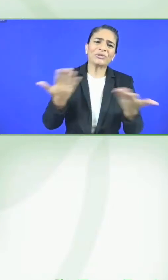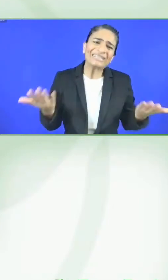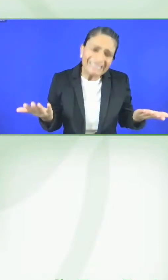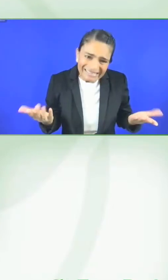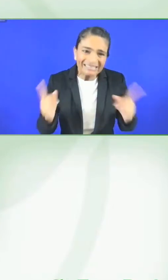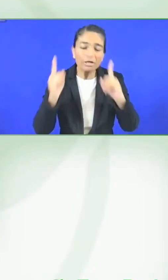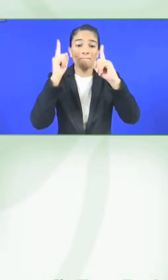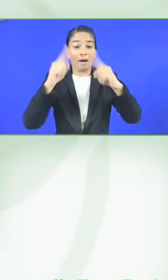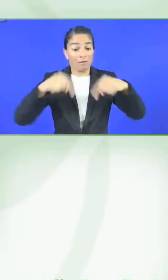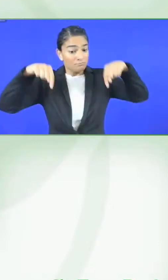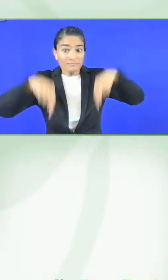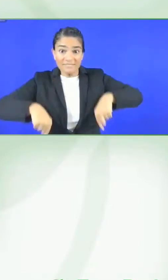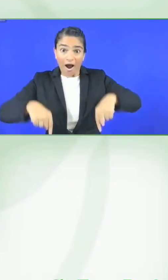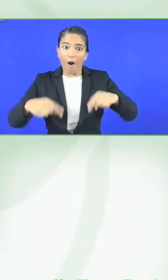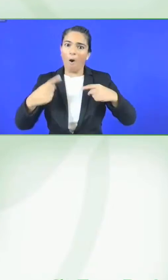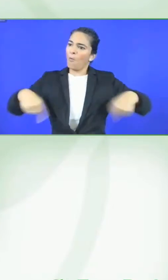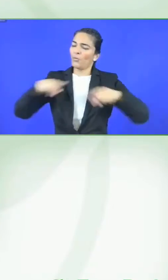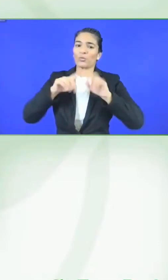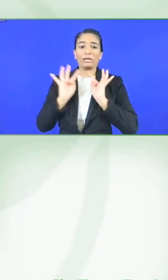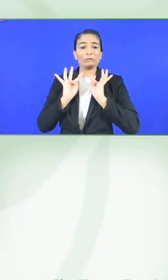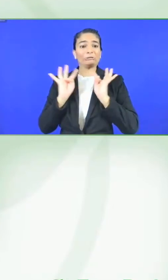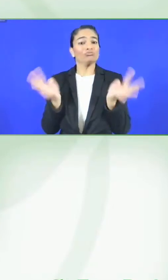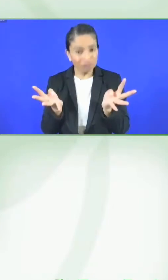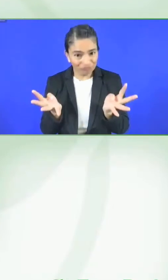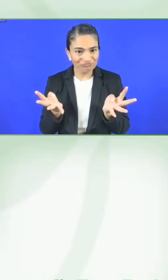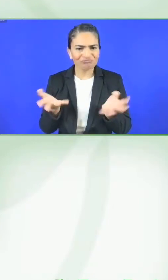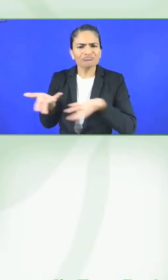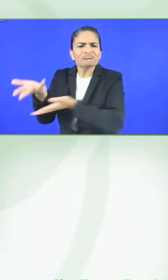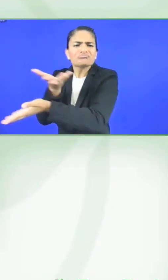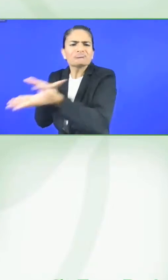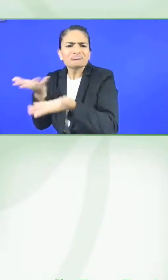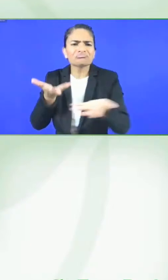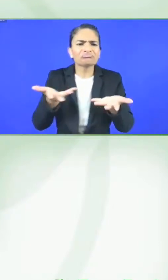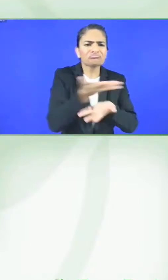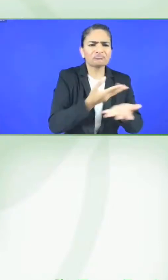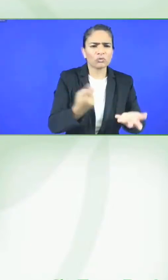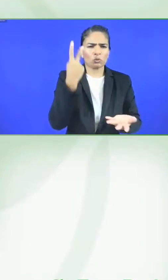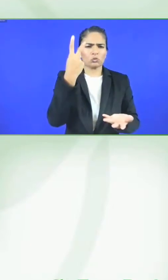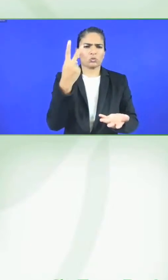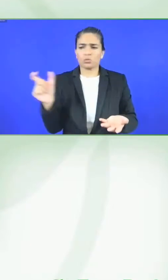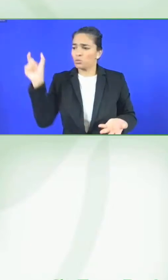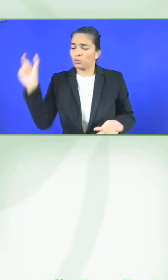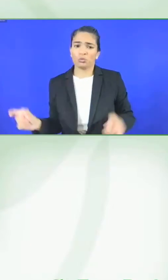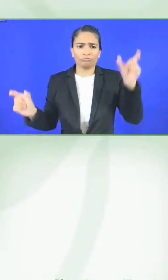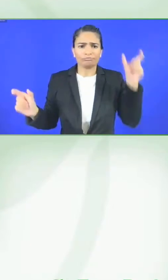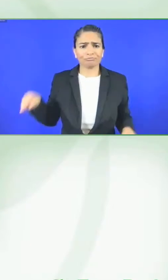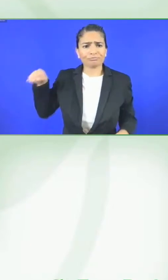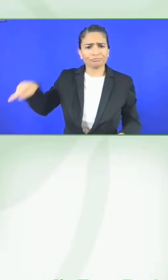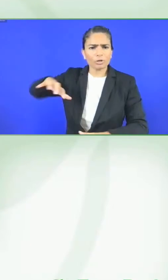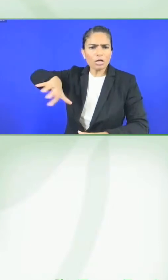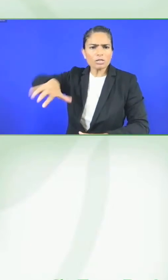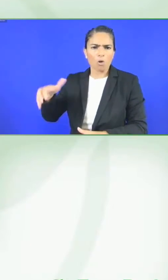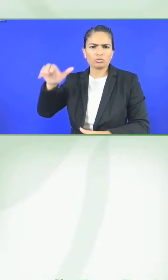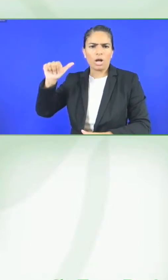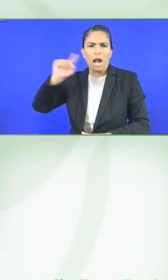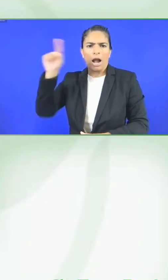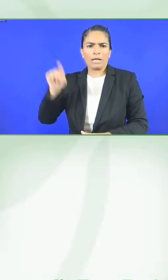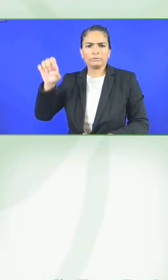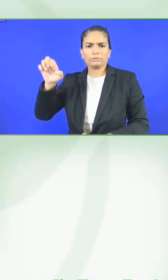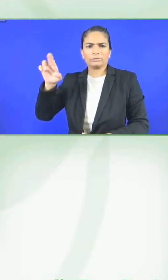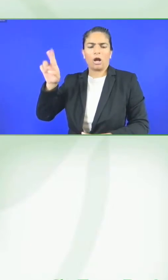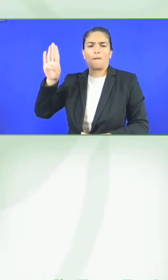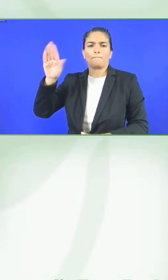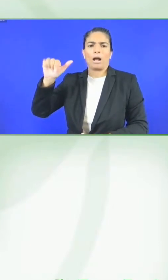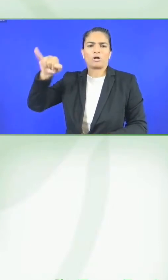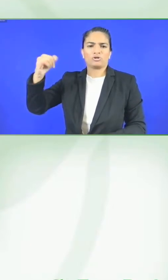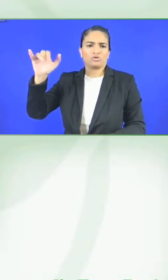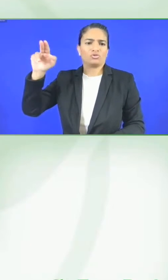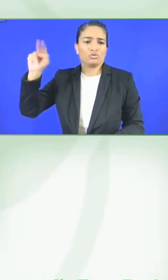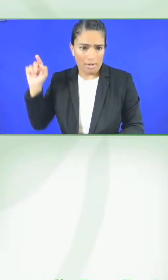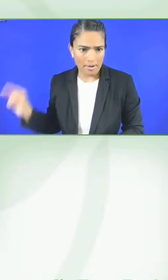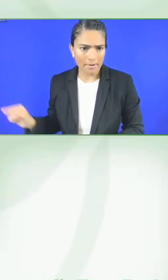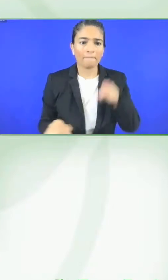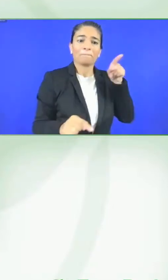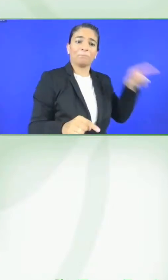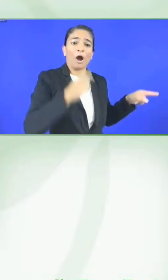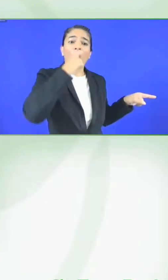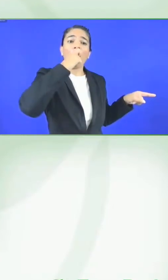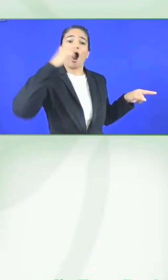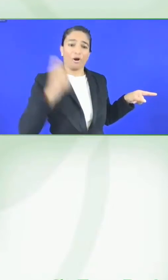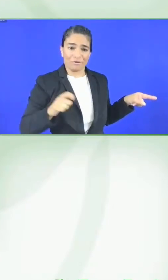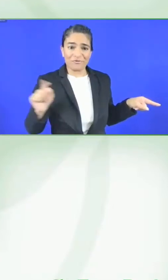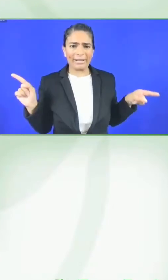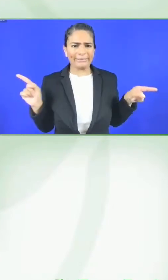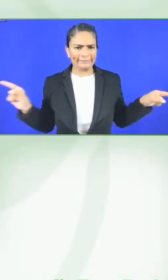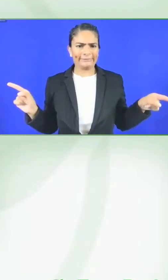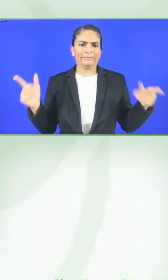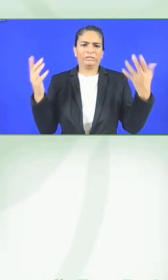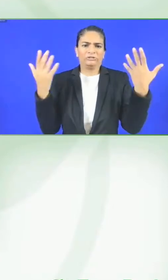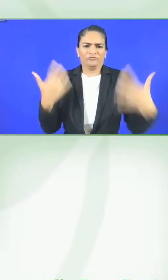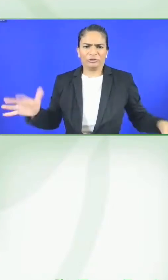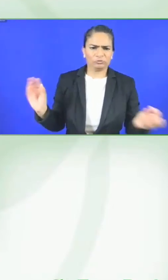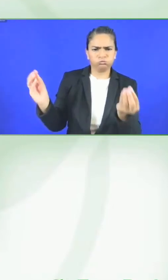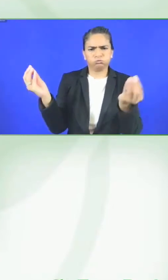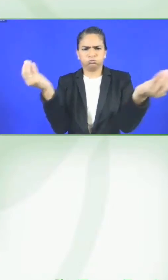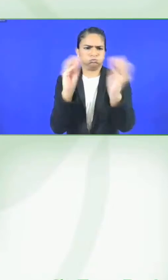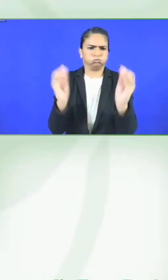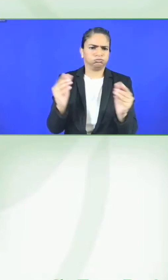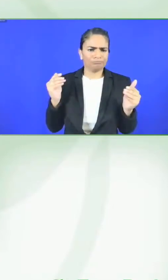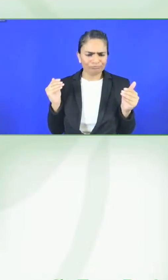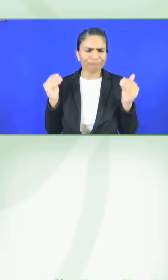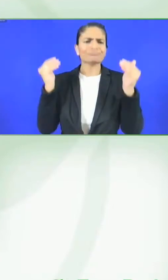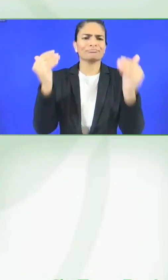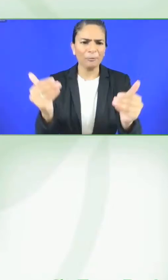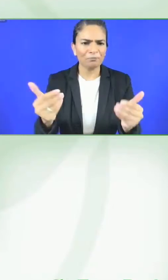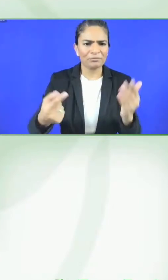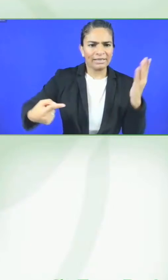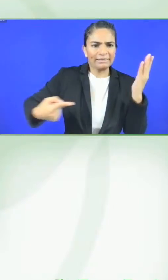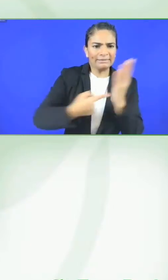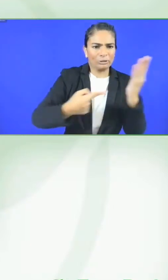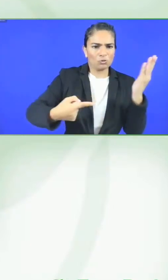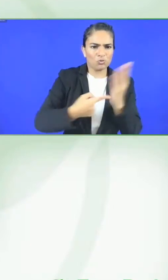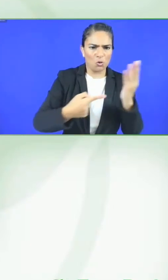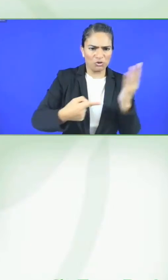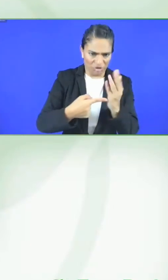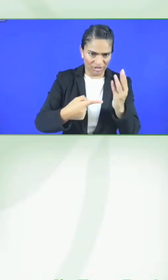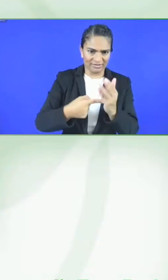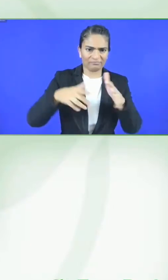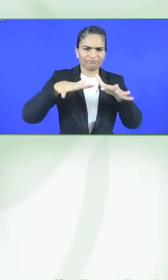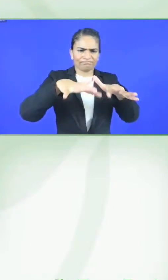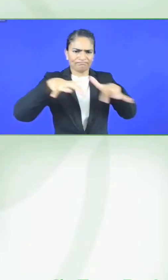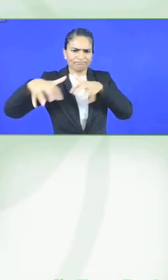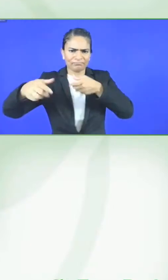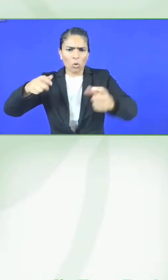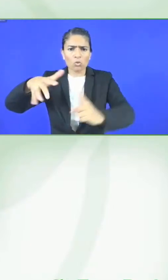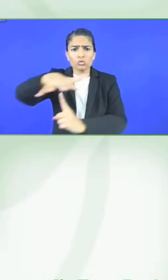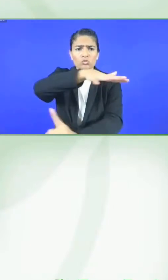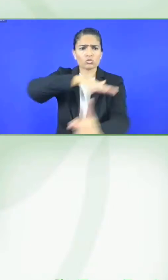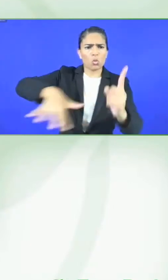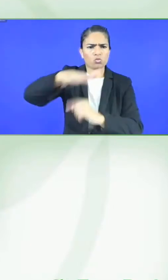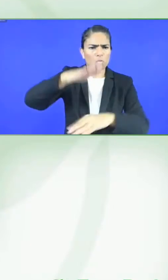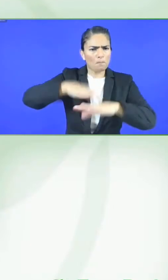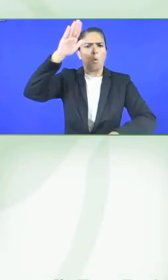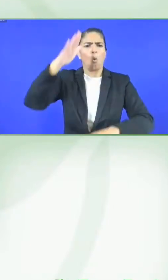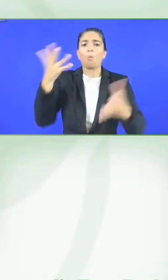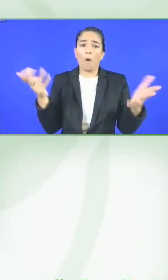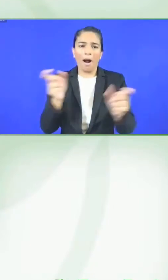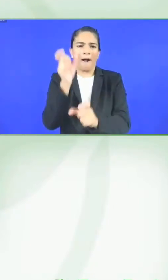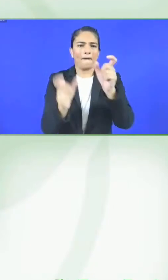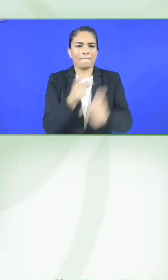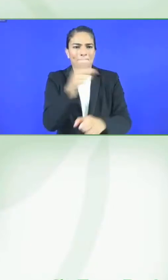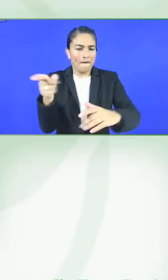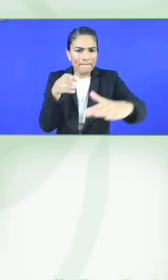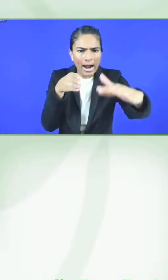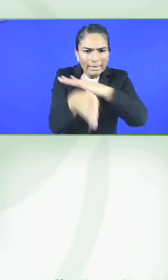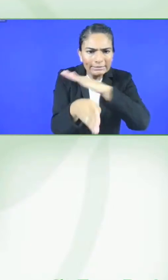is very interesting, where Estonia is looking a bit, or where we are in the beginning of